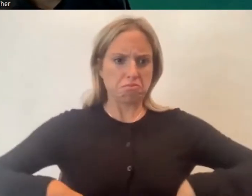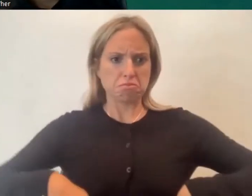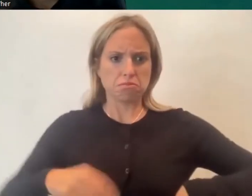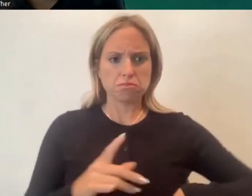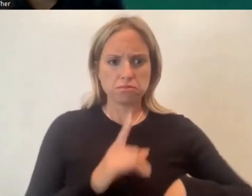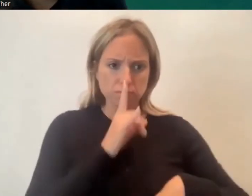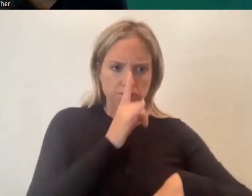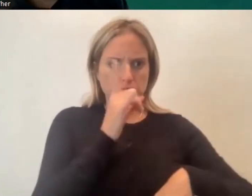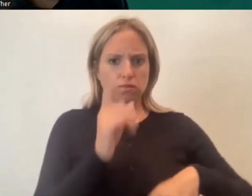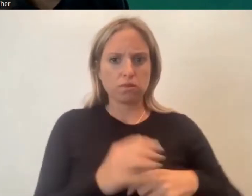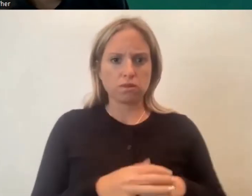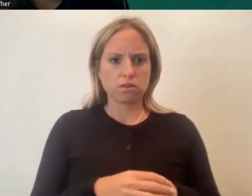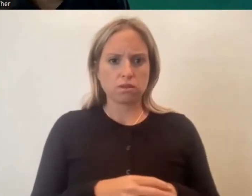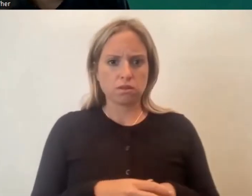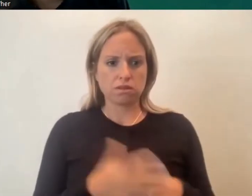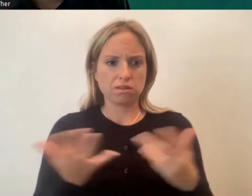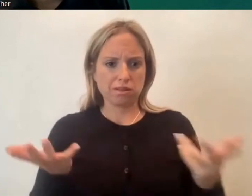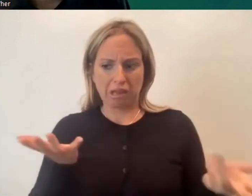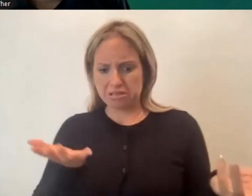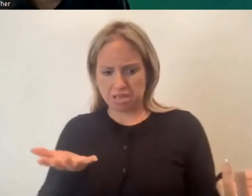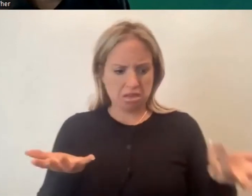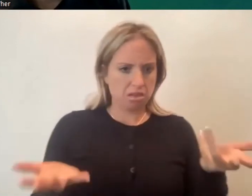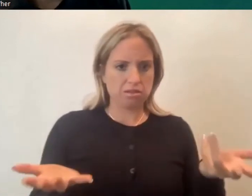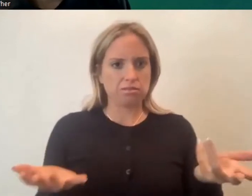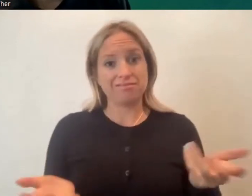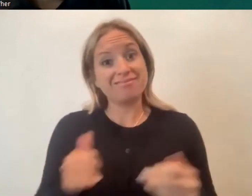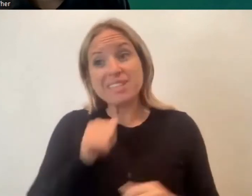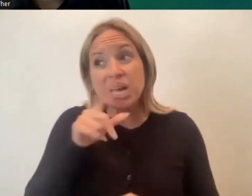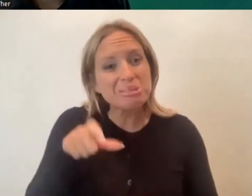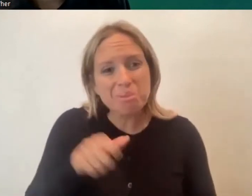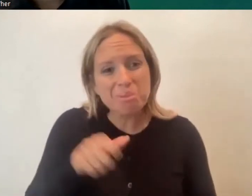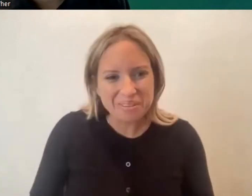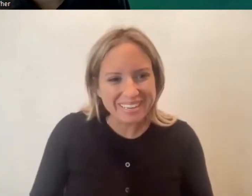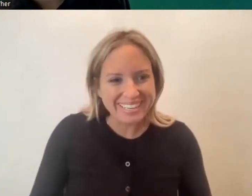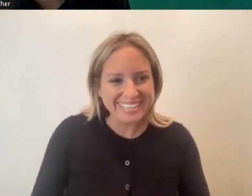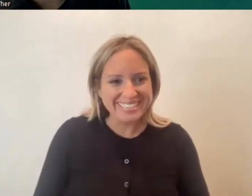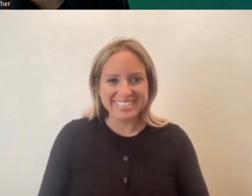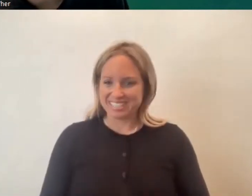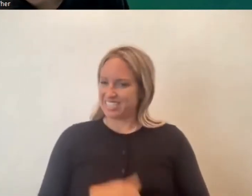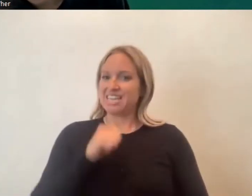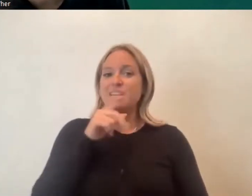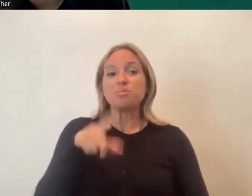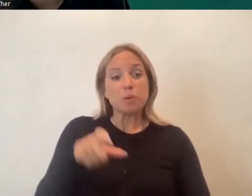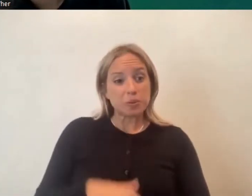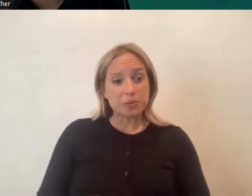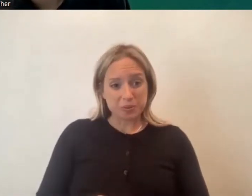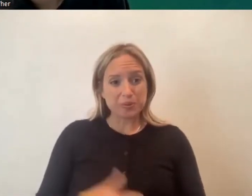Mike: It's not supposed to be, And typically, that's